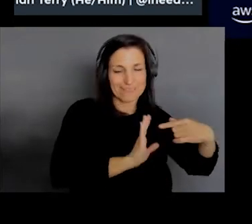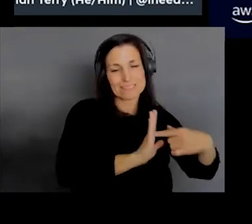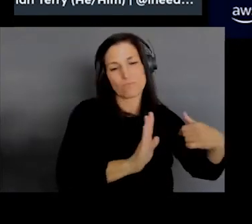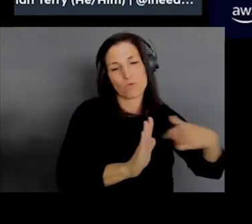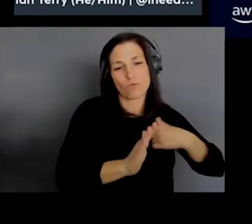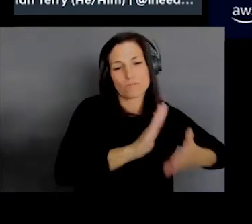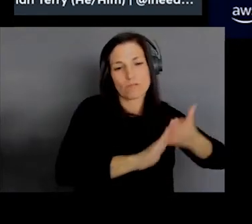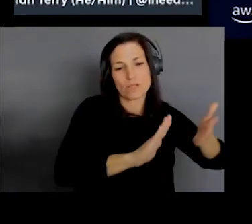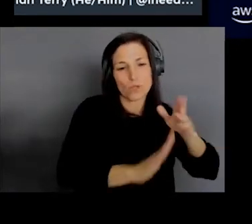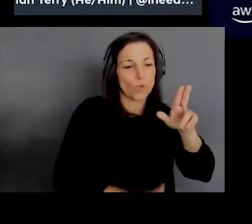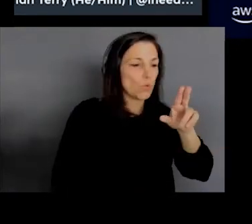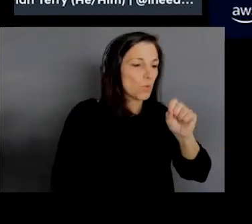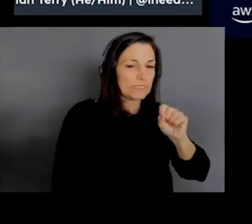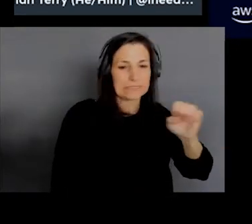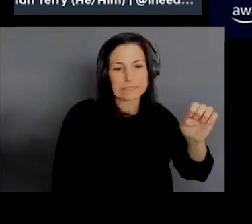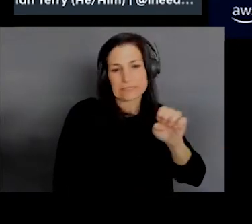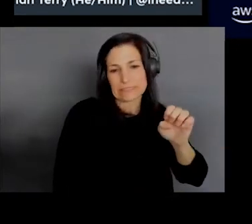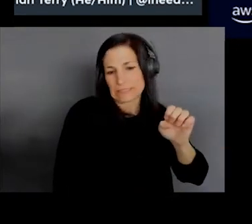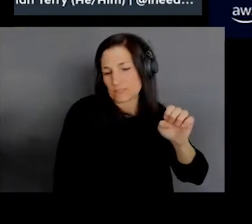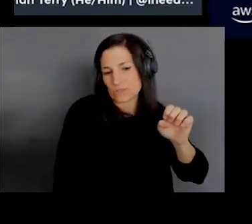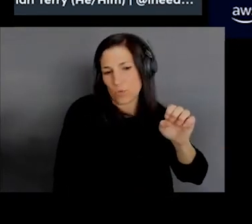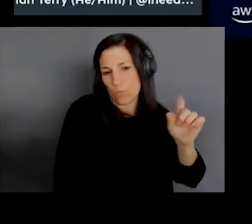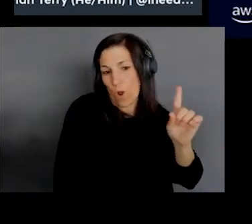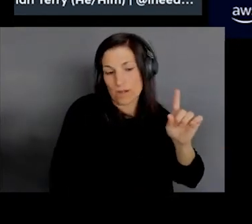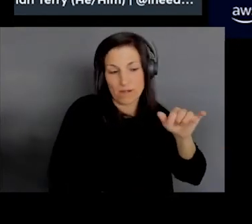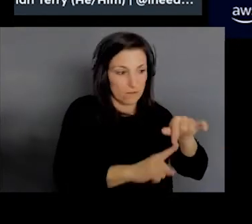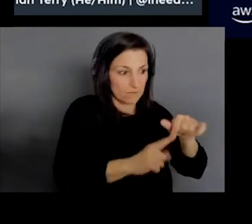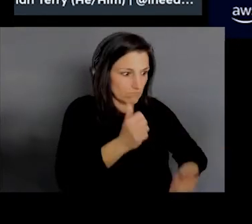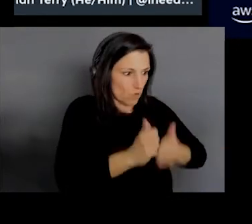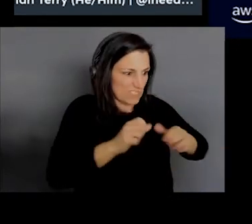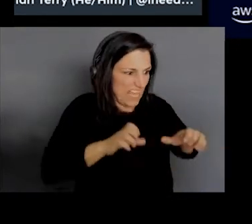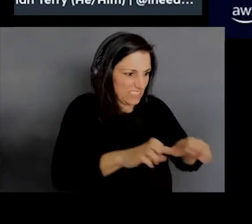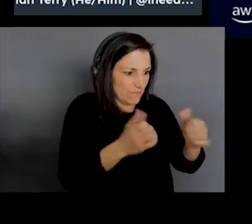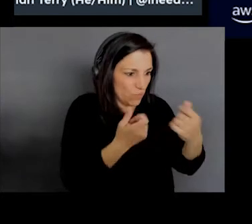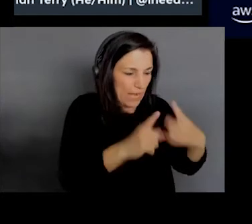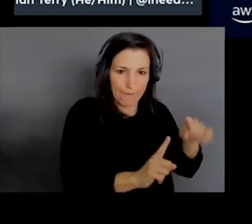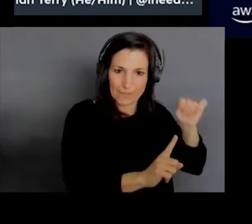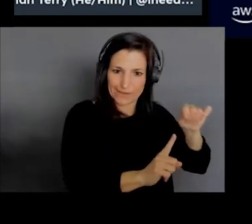And this is where the Primary activity would happen. And we have this Standby Region,